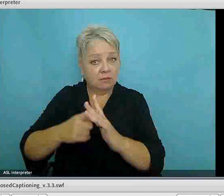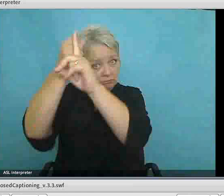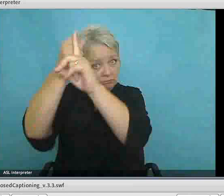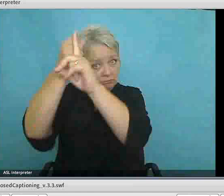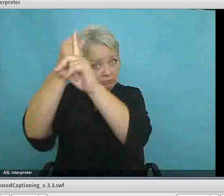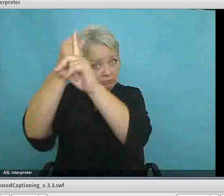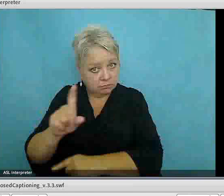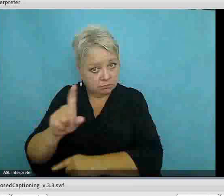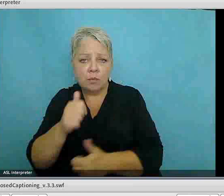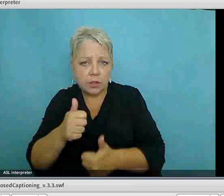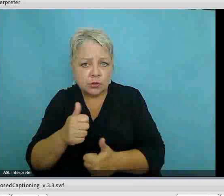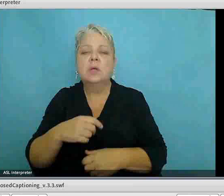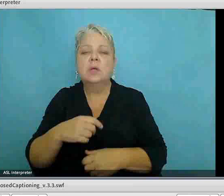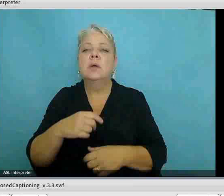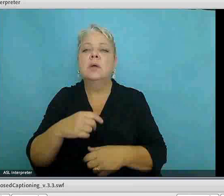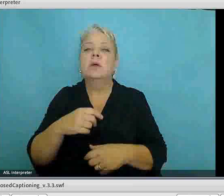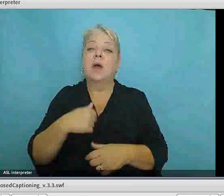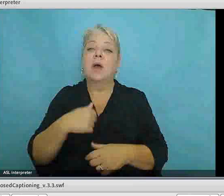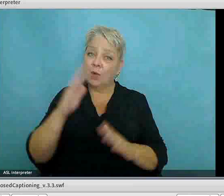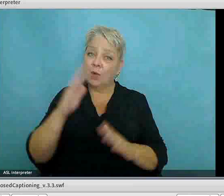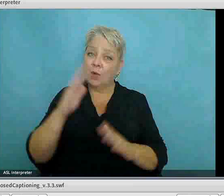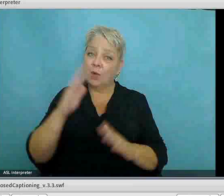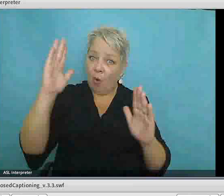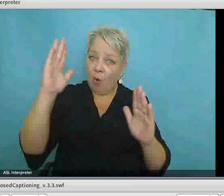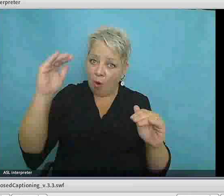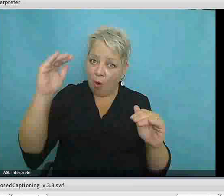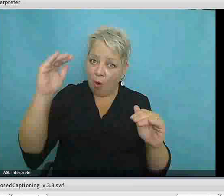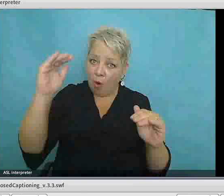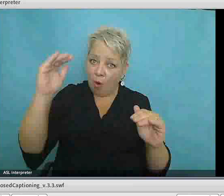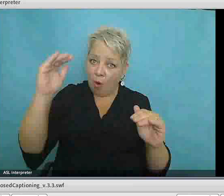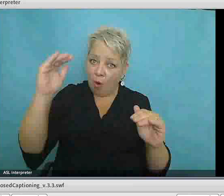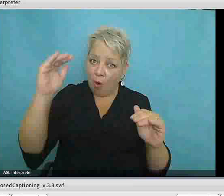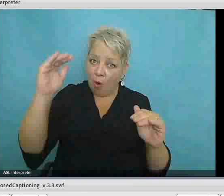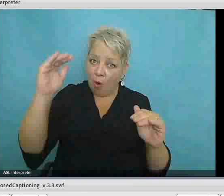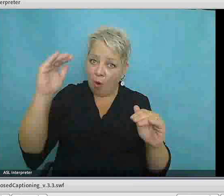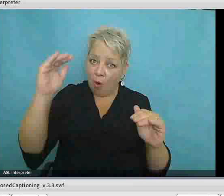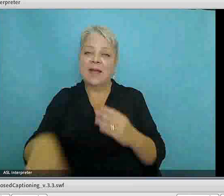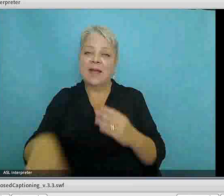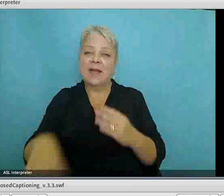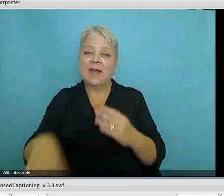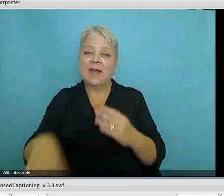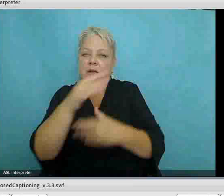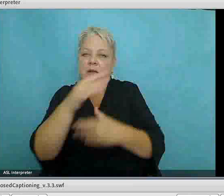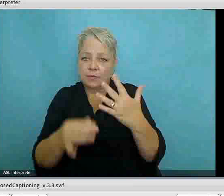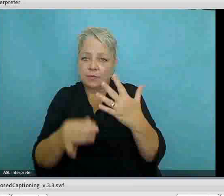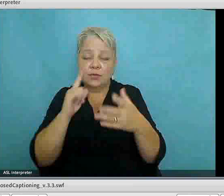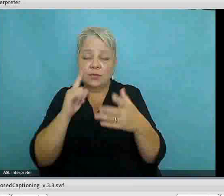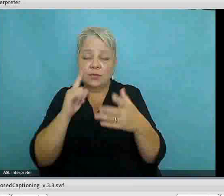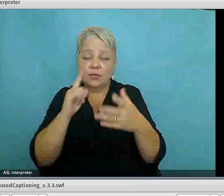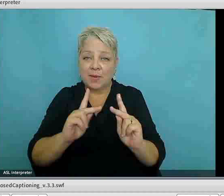we strongly believe it will -- that over time we'll be able to expand it throughout the